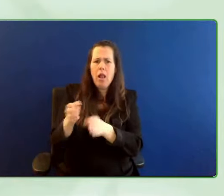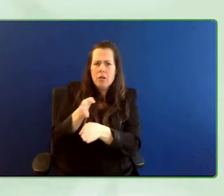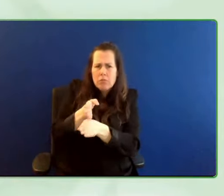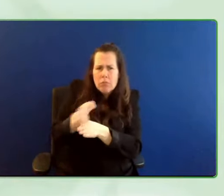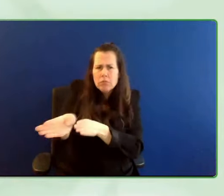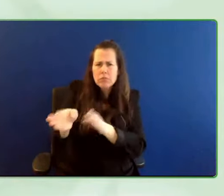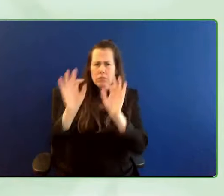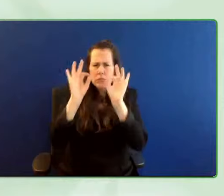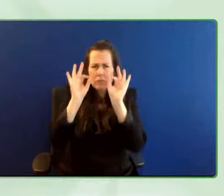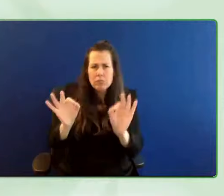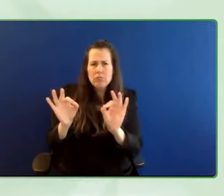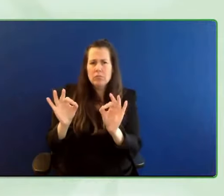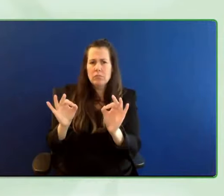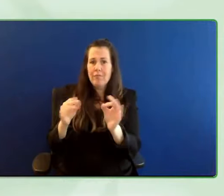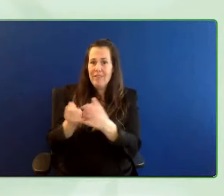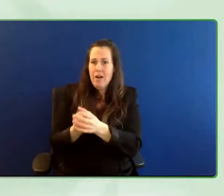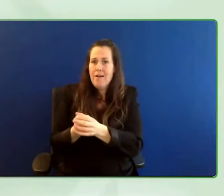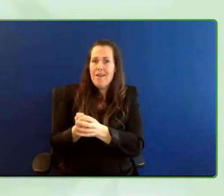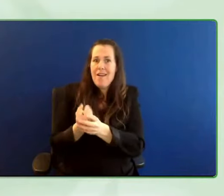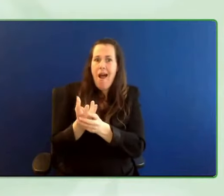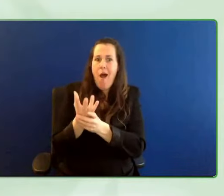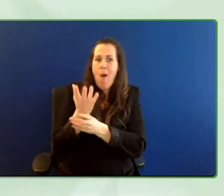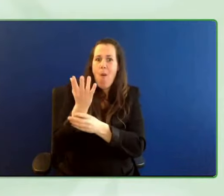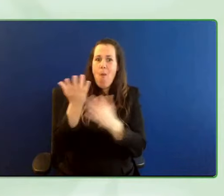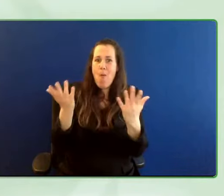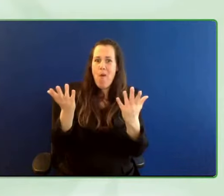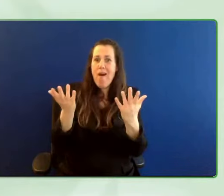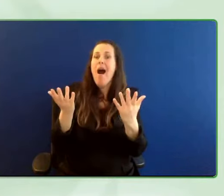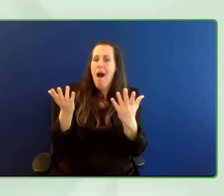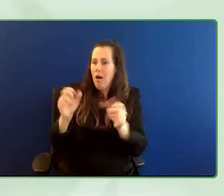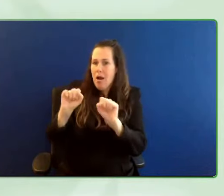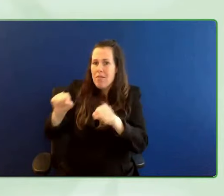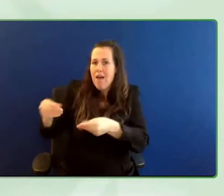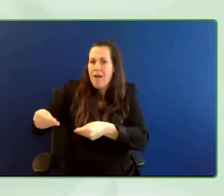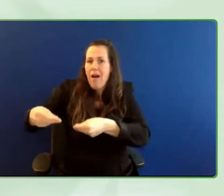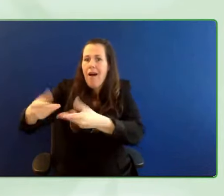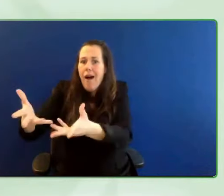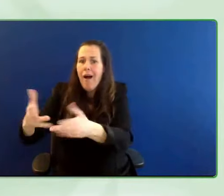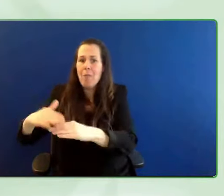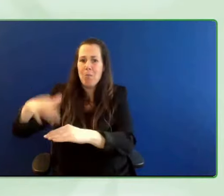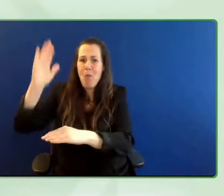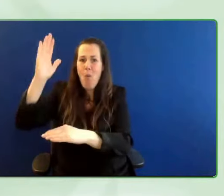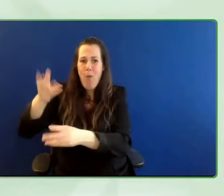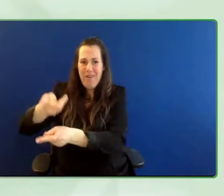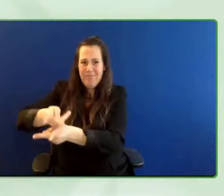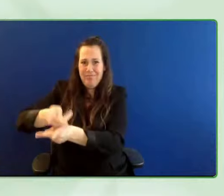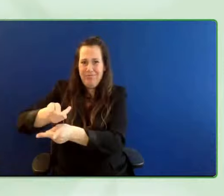there are ways that we can operate in our business in the public sector whether it is